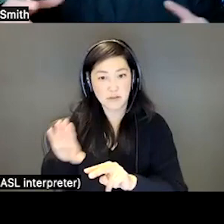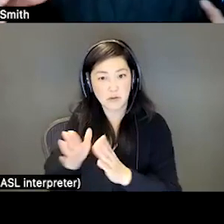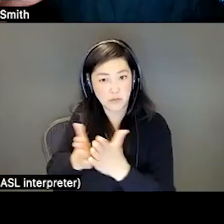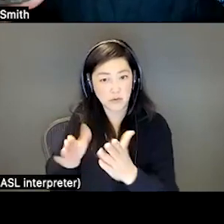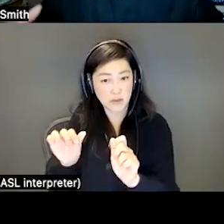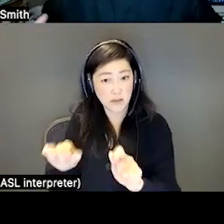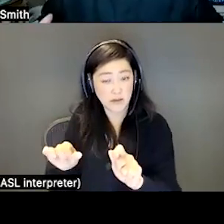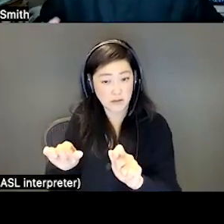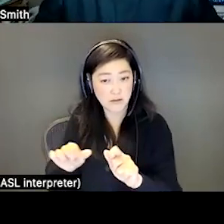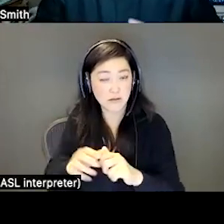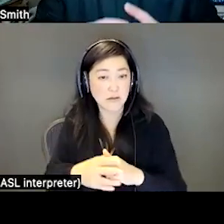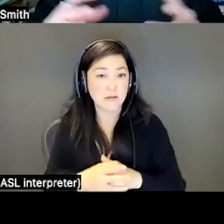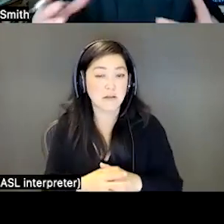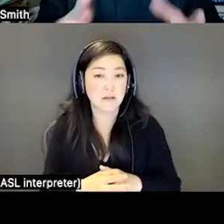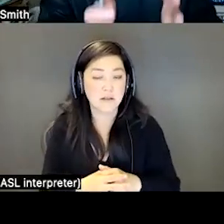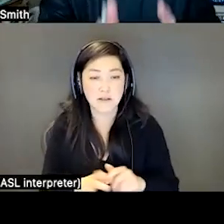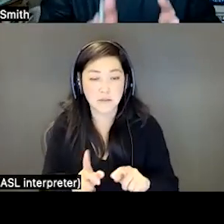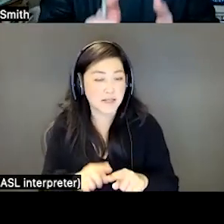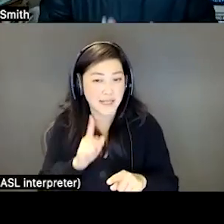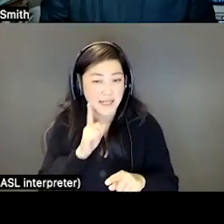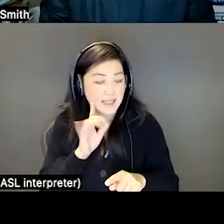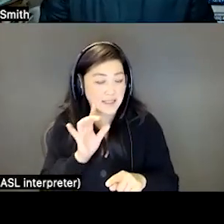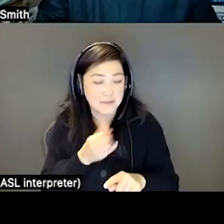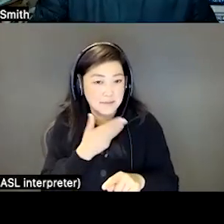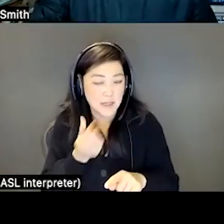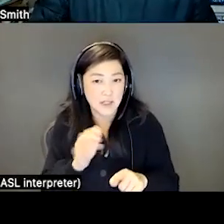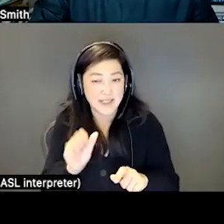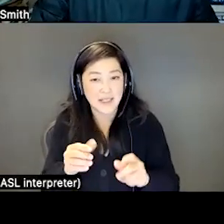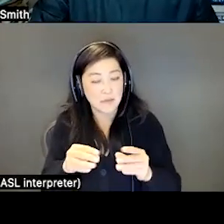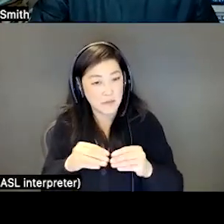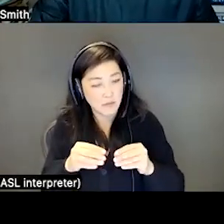just broadens that scope because otherwise you're just in that very narrow position.